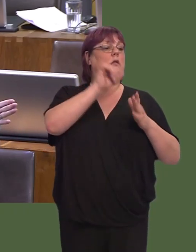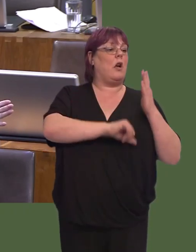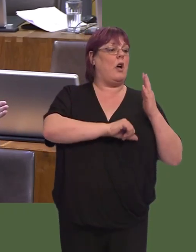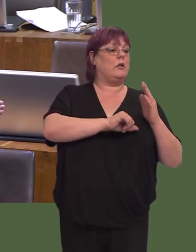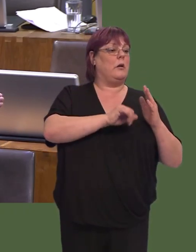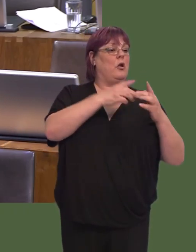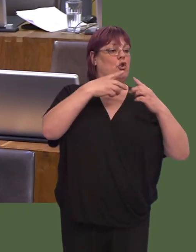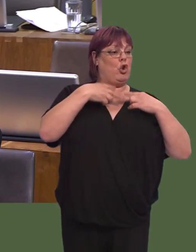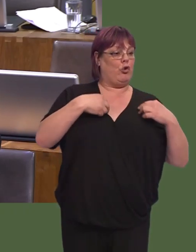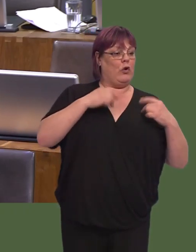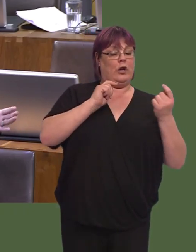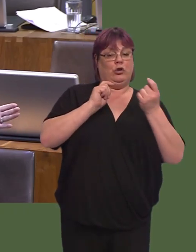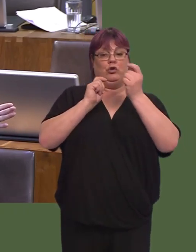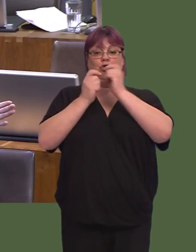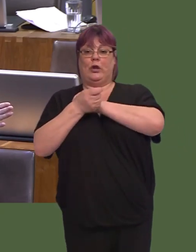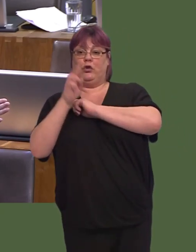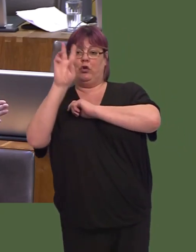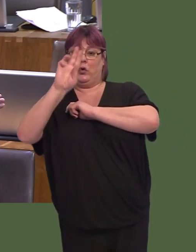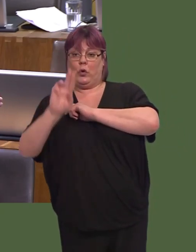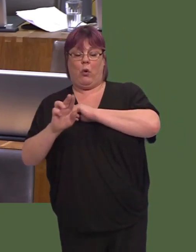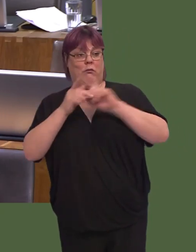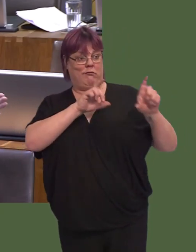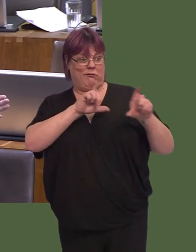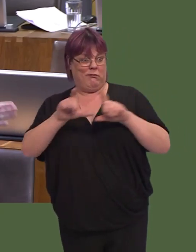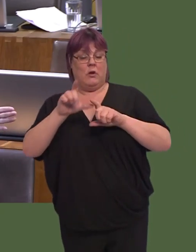So, that's partly answering your question, in the sense that we are tracking people from